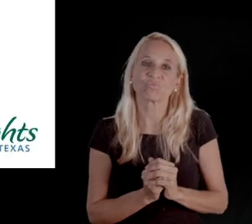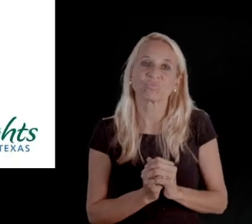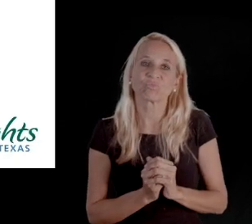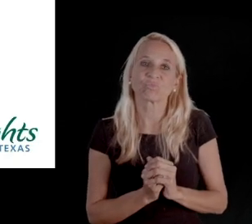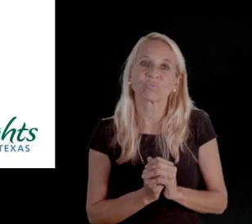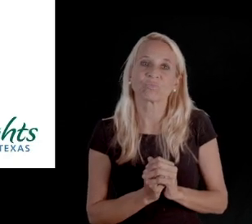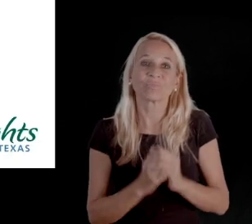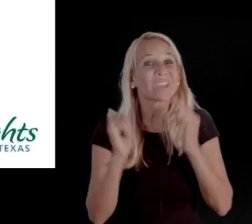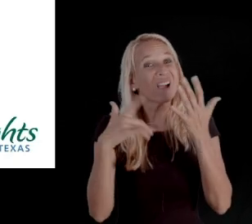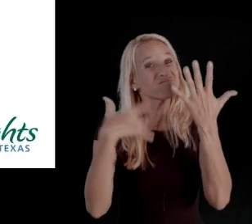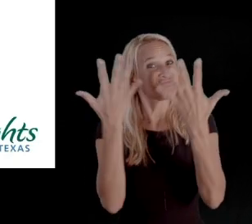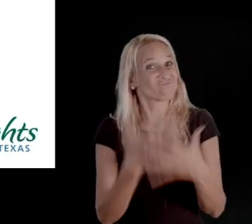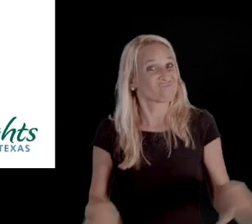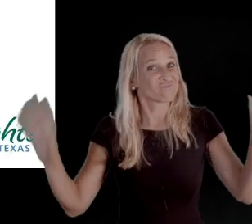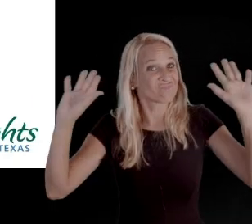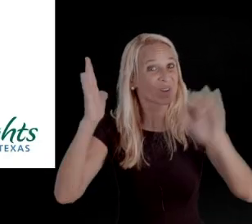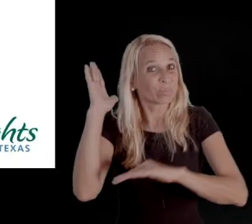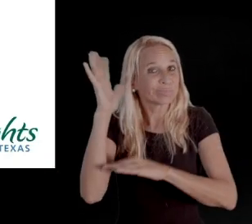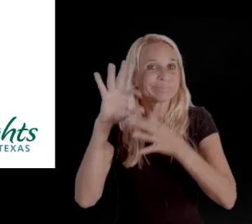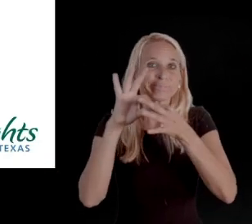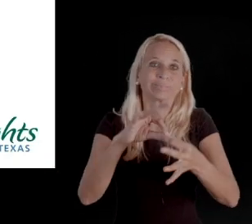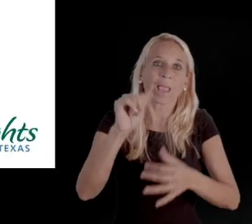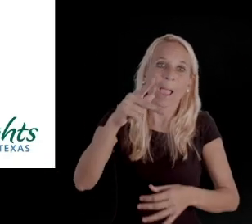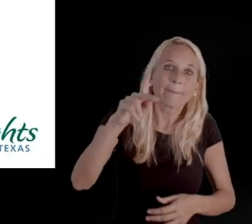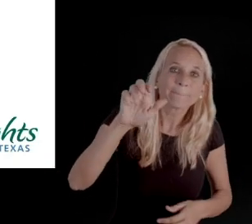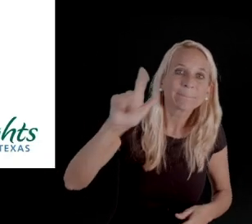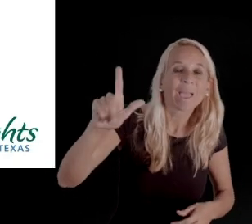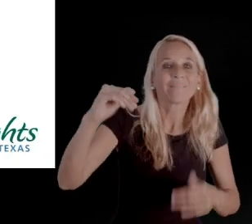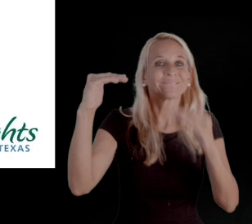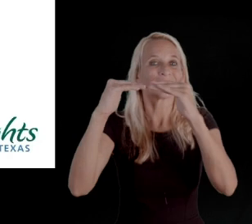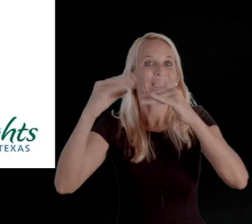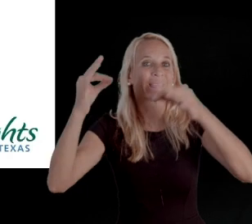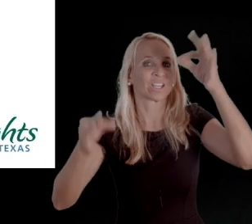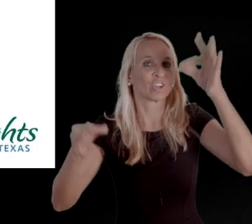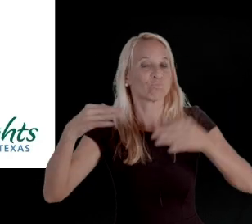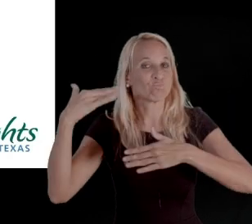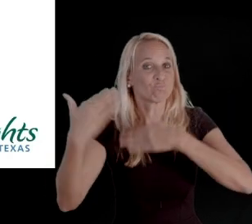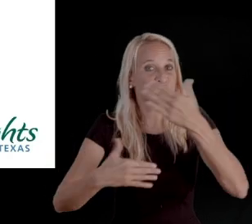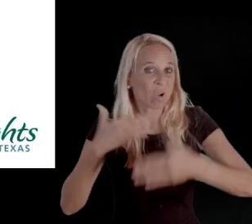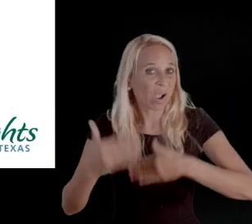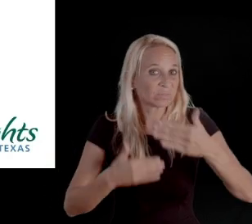And that concludes our presentations on appeals and fair hearing process.